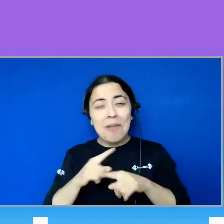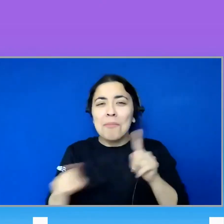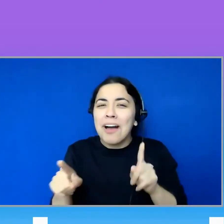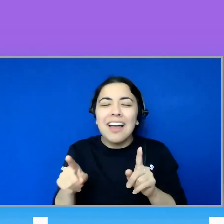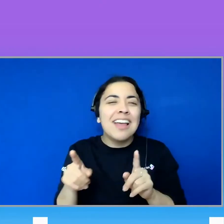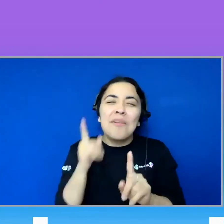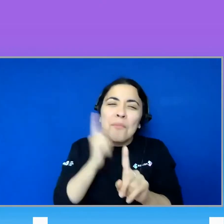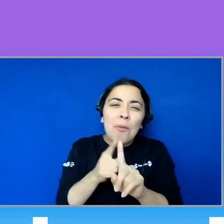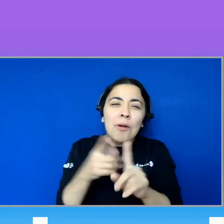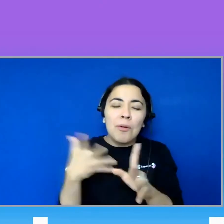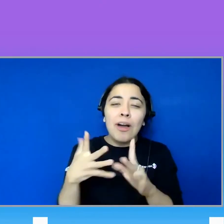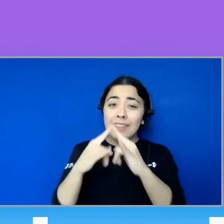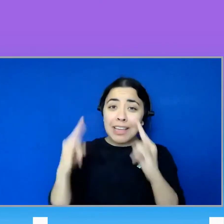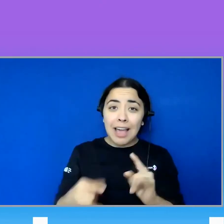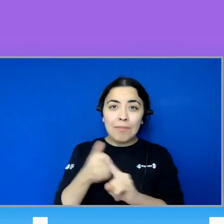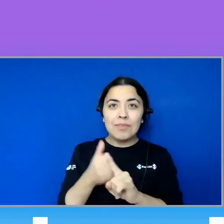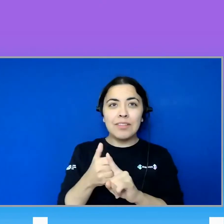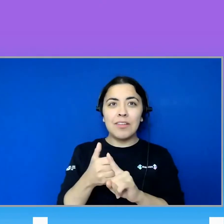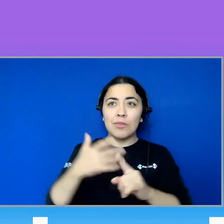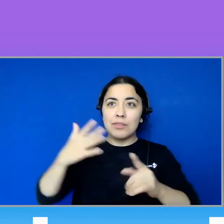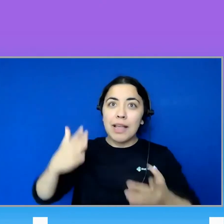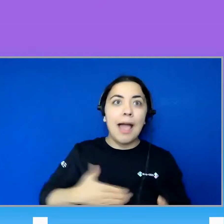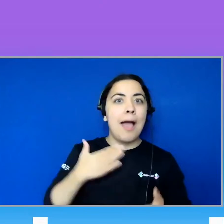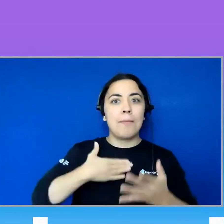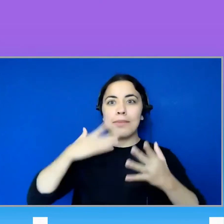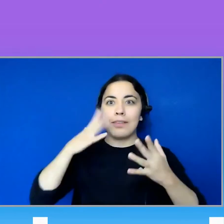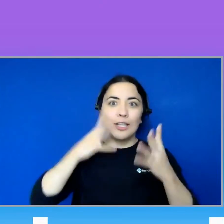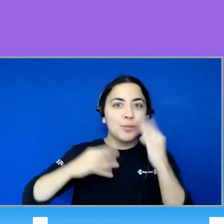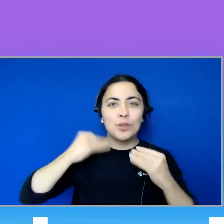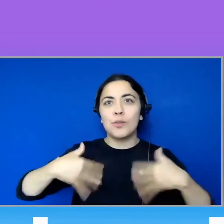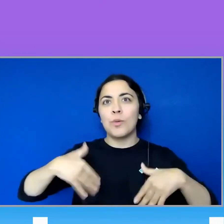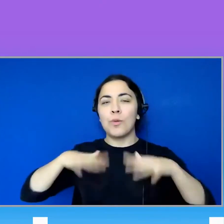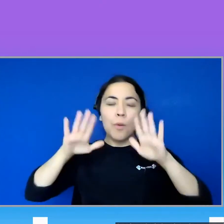it wasn't such a jubilant and